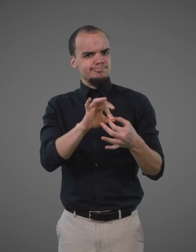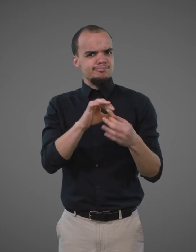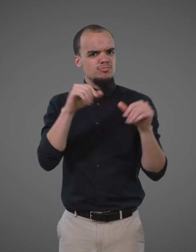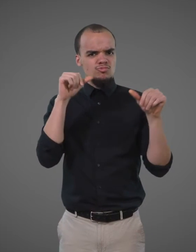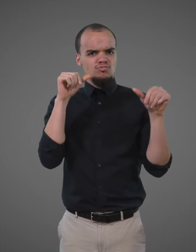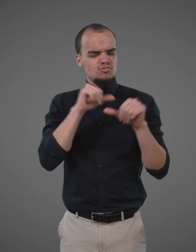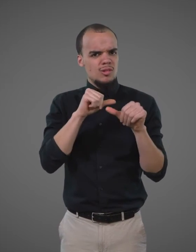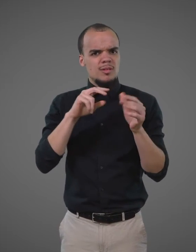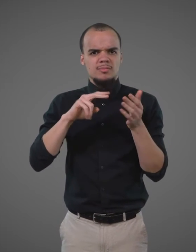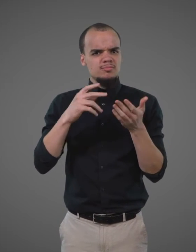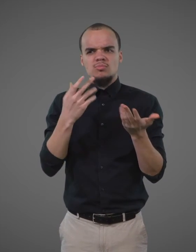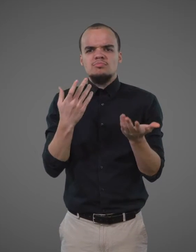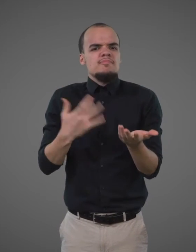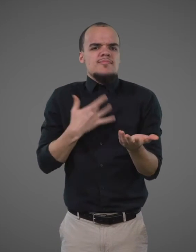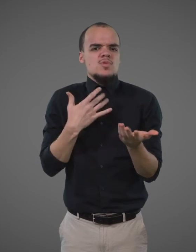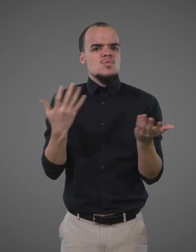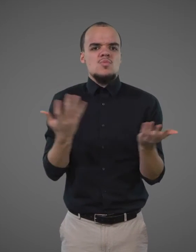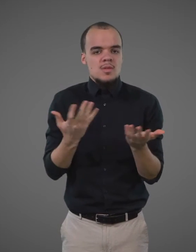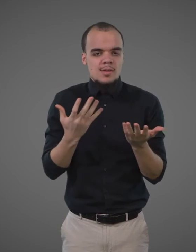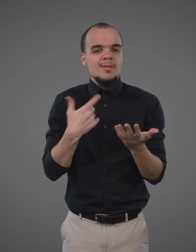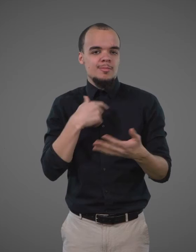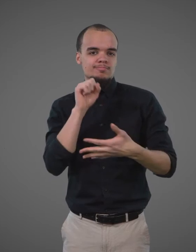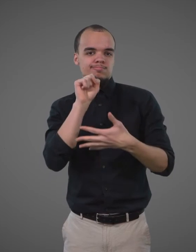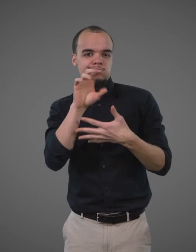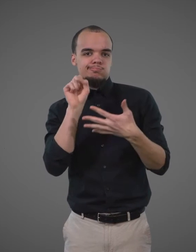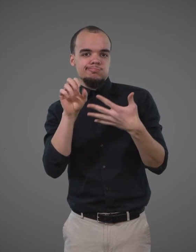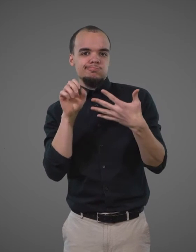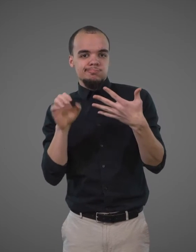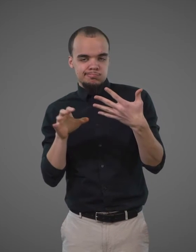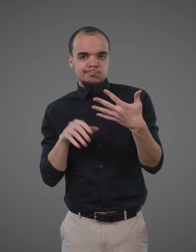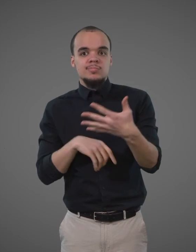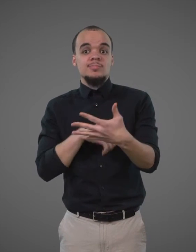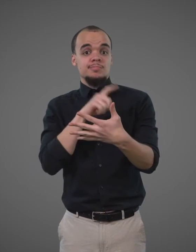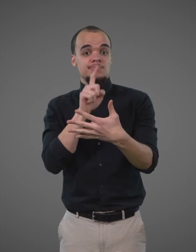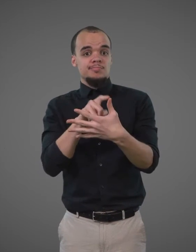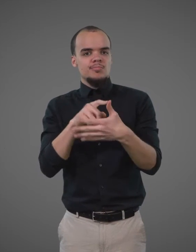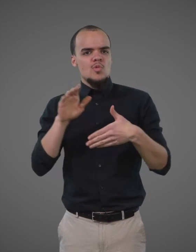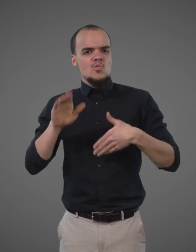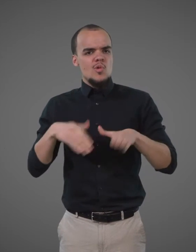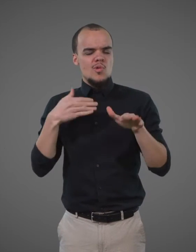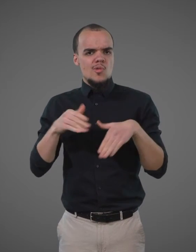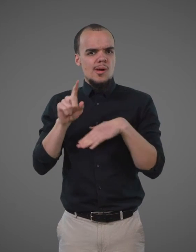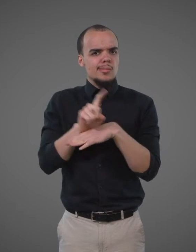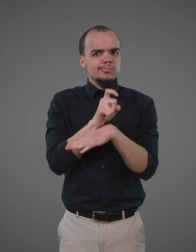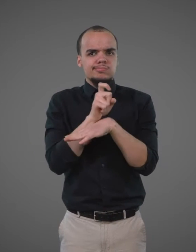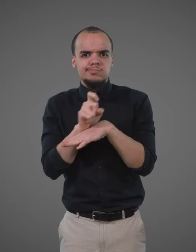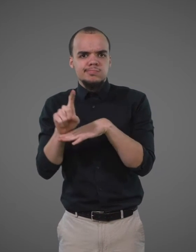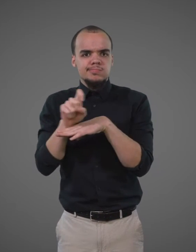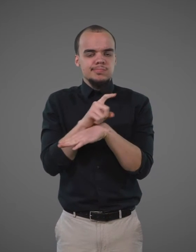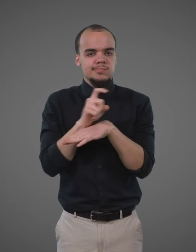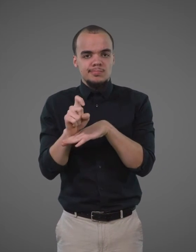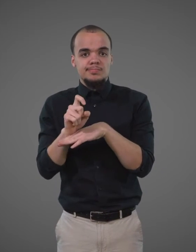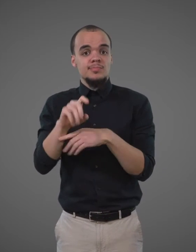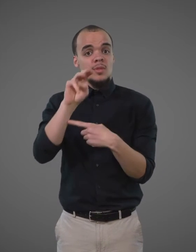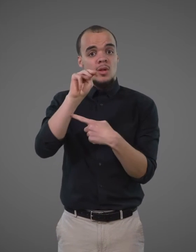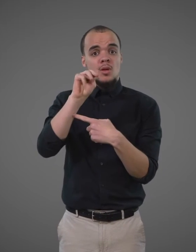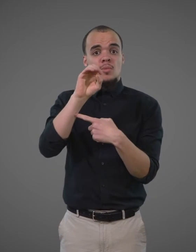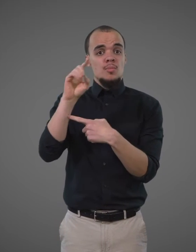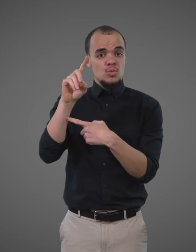if you are drunk/intoxicated: You are off-balance and can't walk straight.